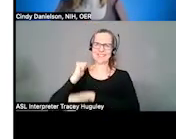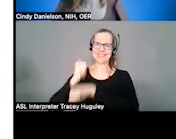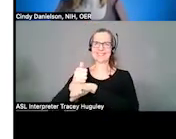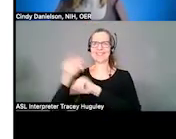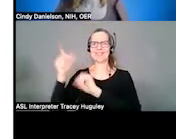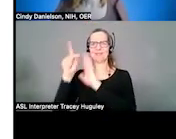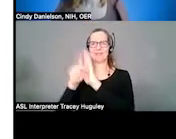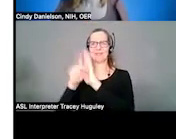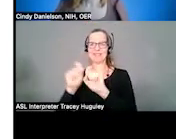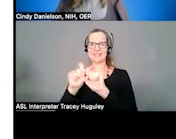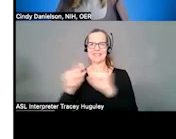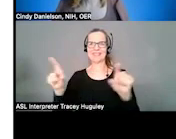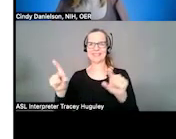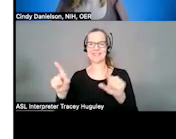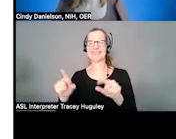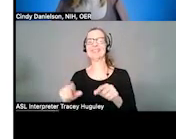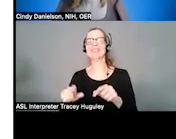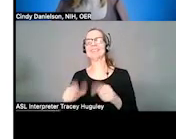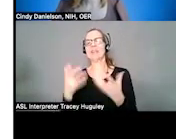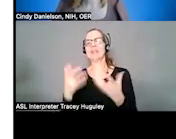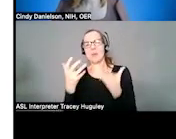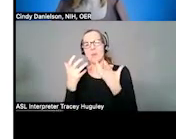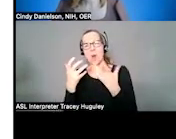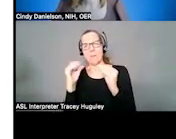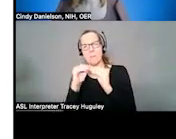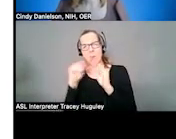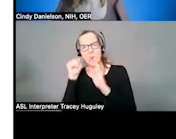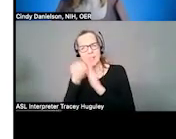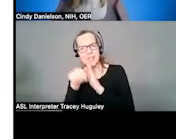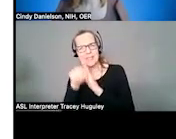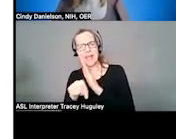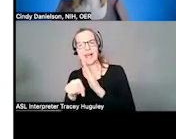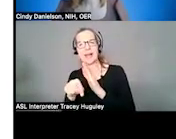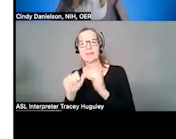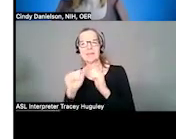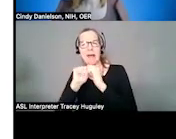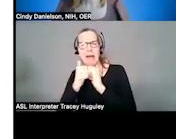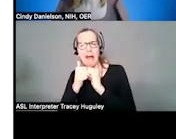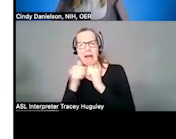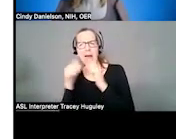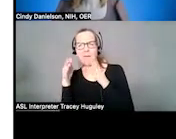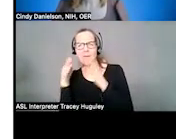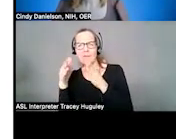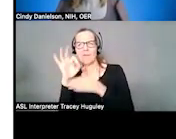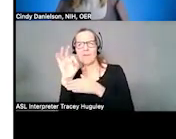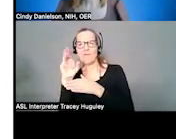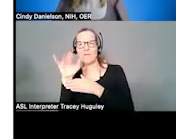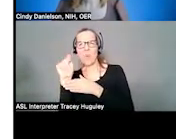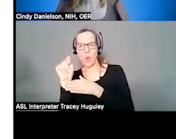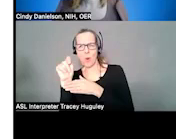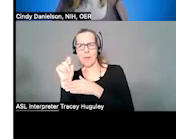about looking for more details about the format of a Data Management and Sharing Plan. So with that information in mind